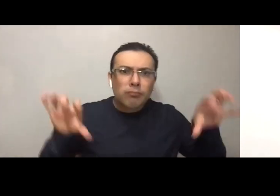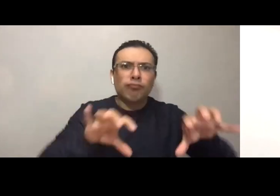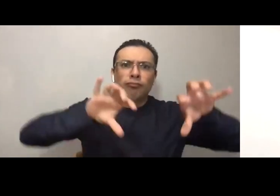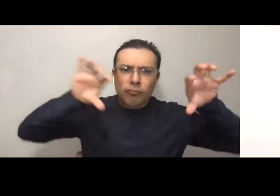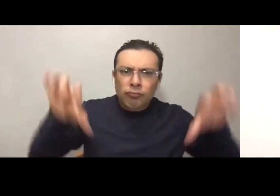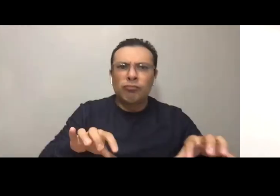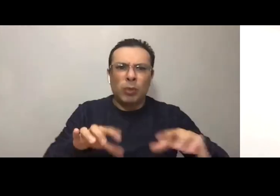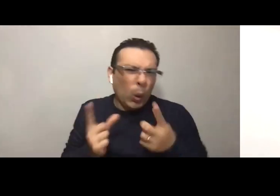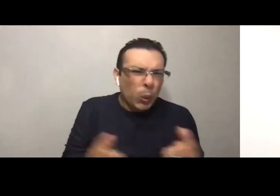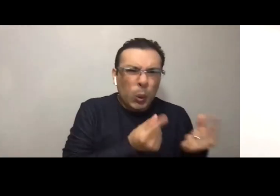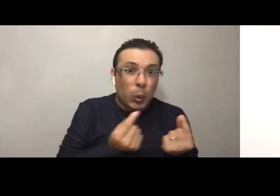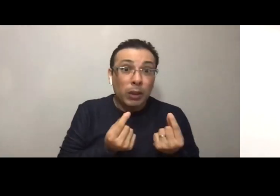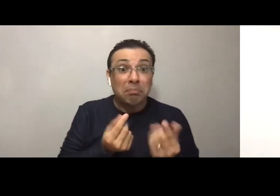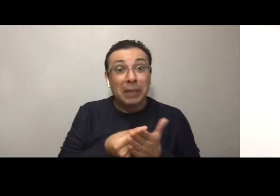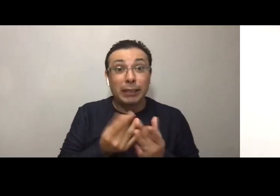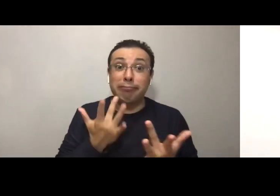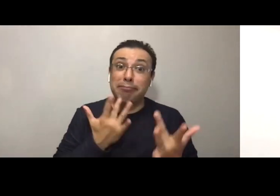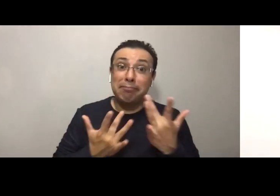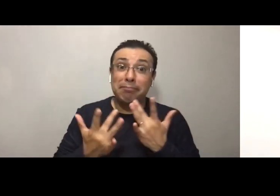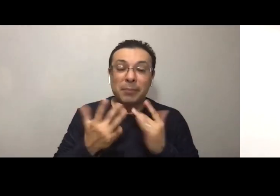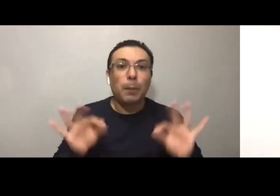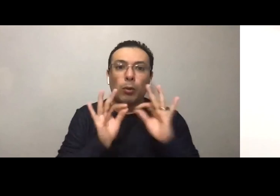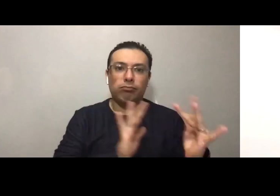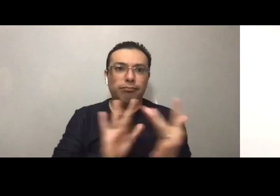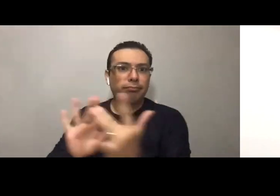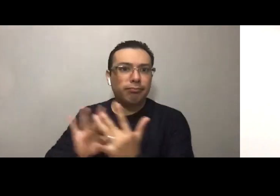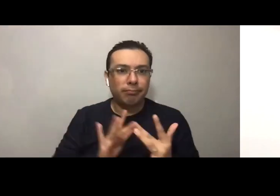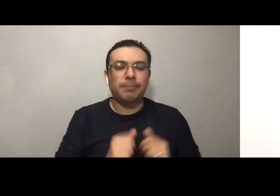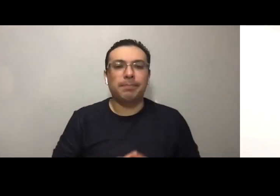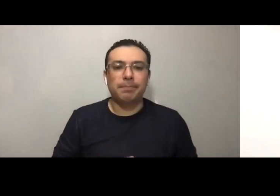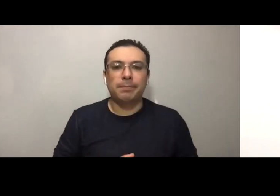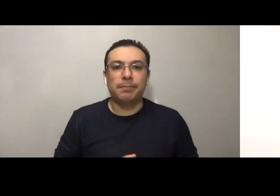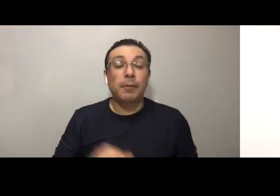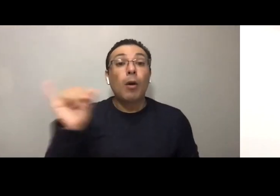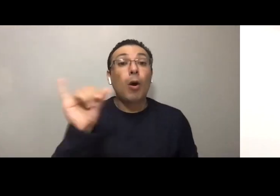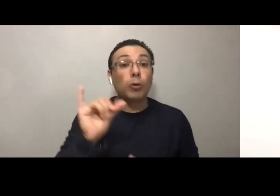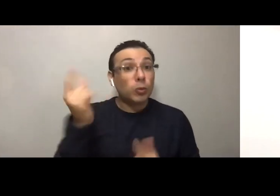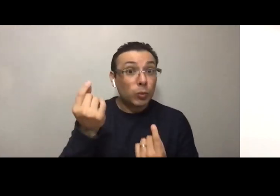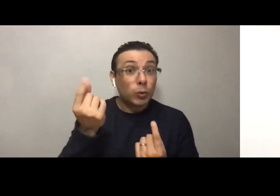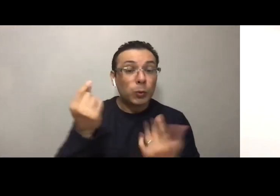Another way to stay connected, is to complete the event survey that we will be sending in the next few days,